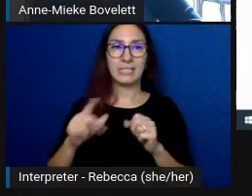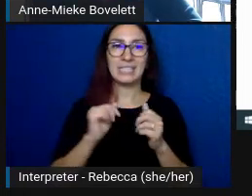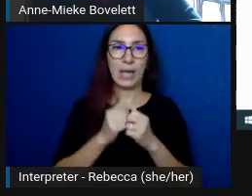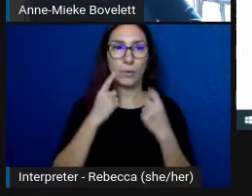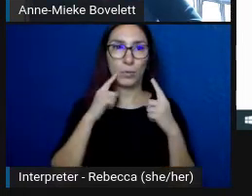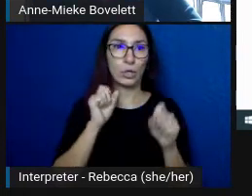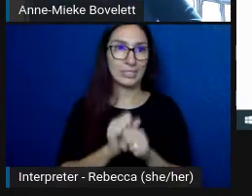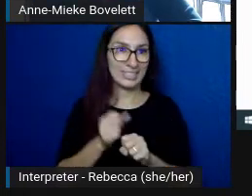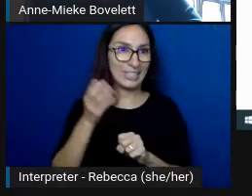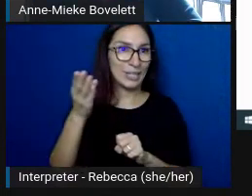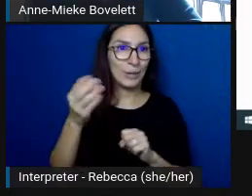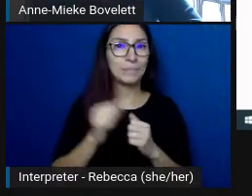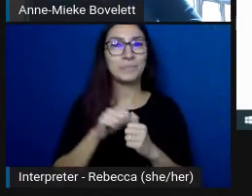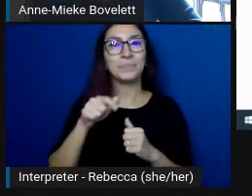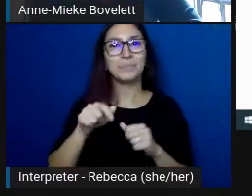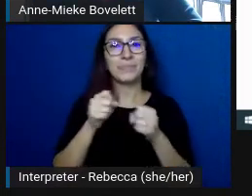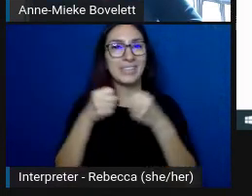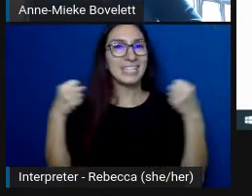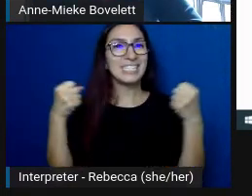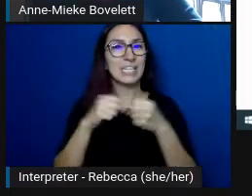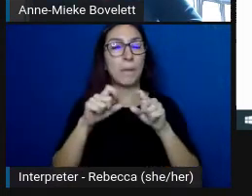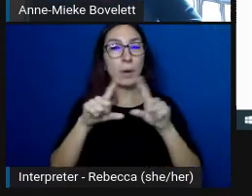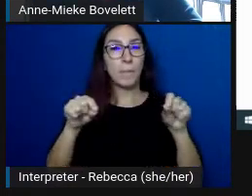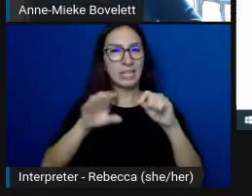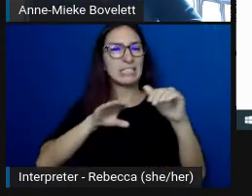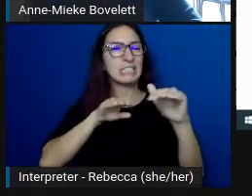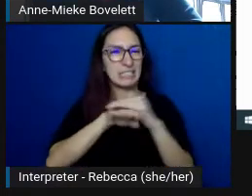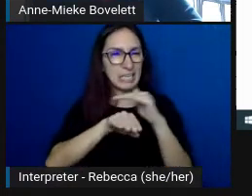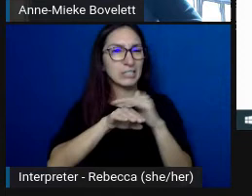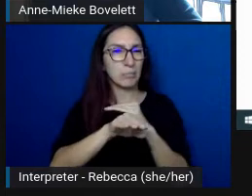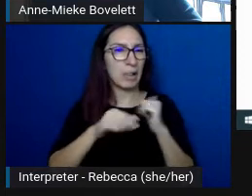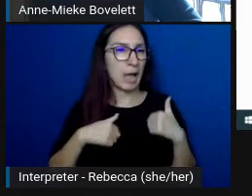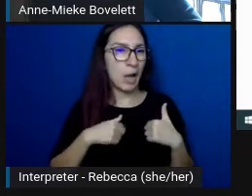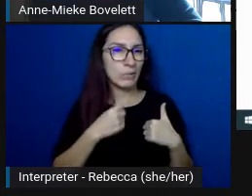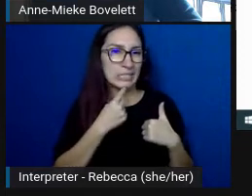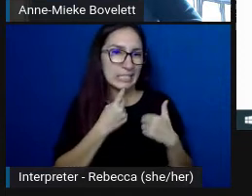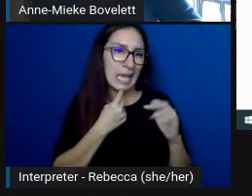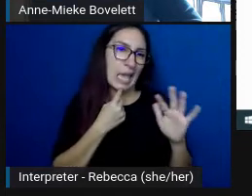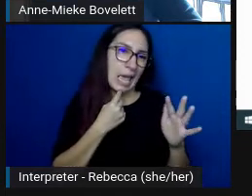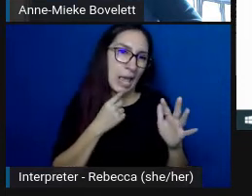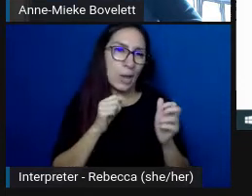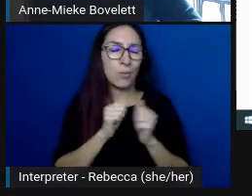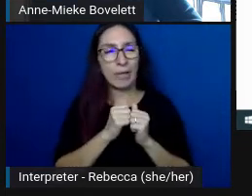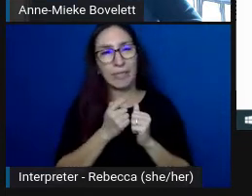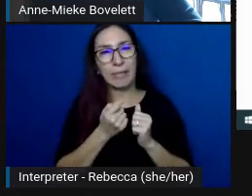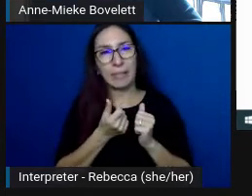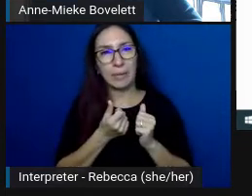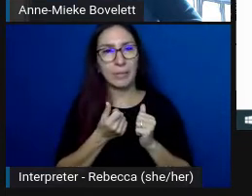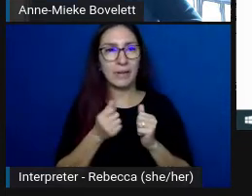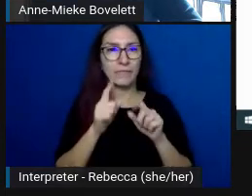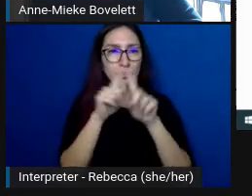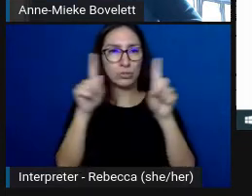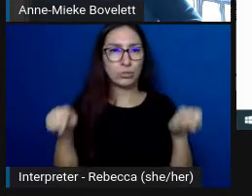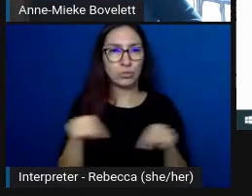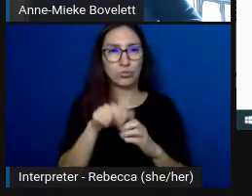This combo box is accessible, I would say with a bit of screen reader knowledge.